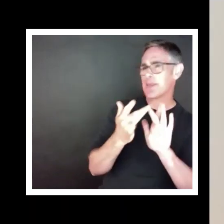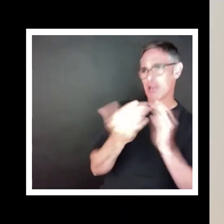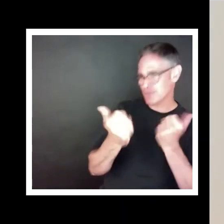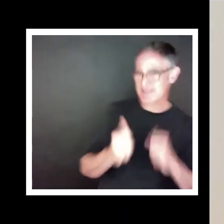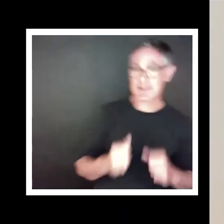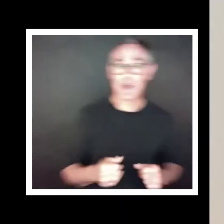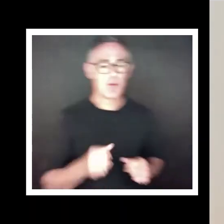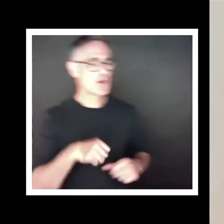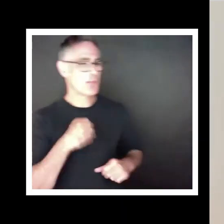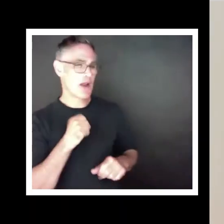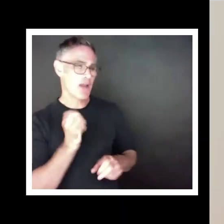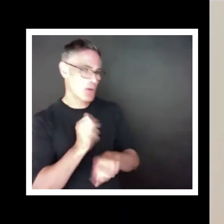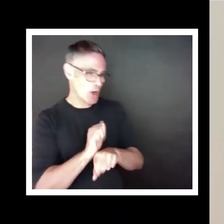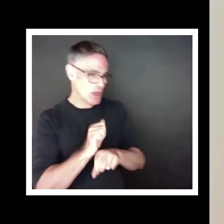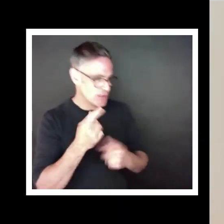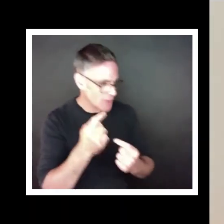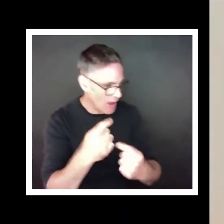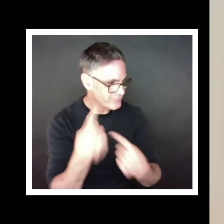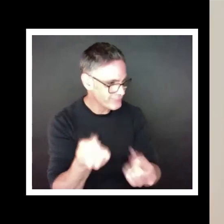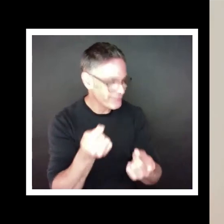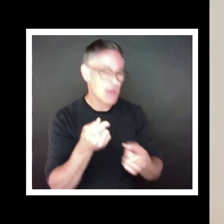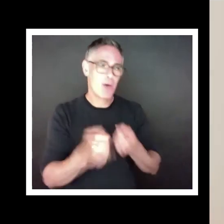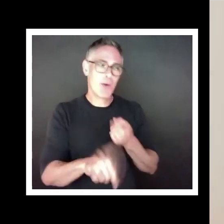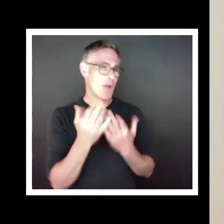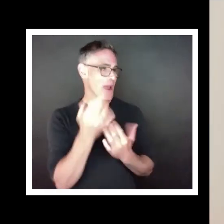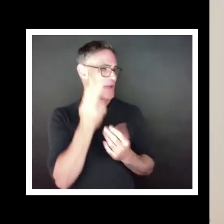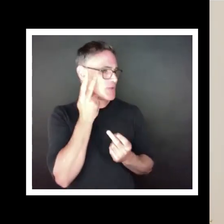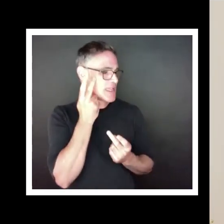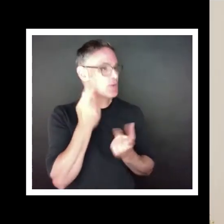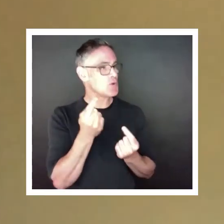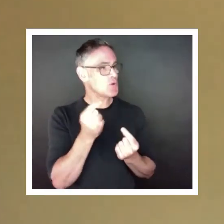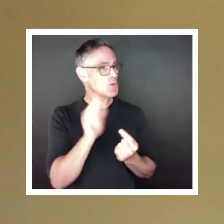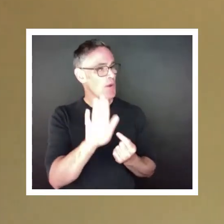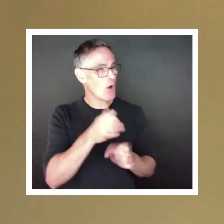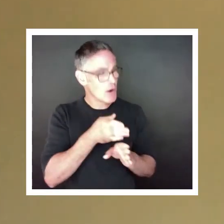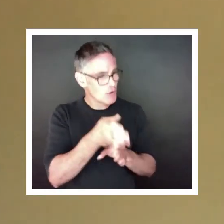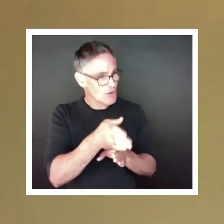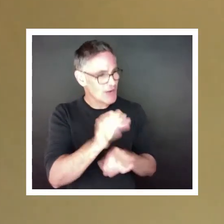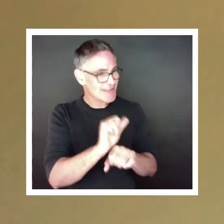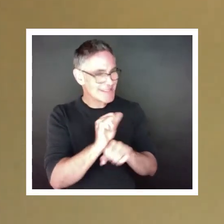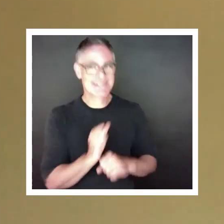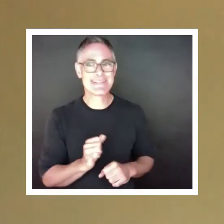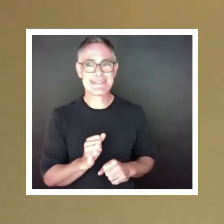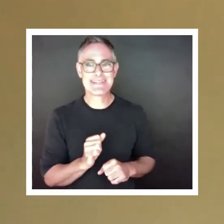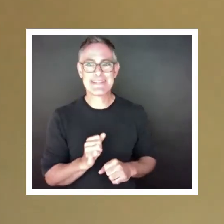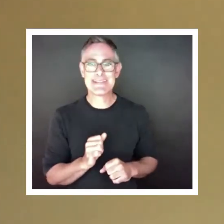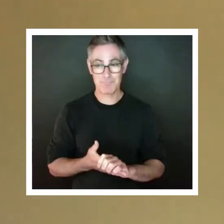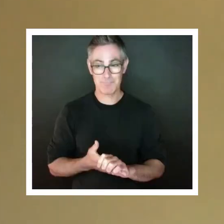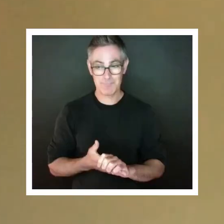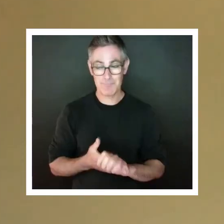that you've accomplished and we can't wait to see what you do with your careers. Hello College of Education graduates.